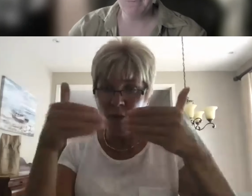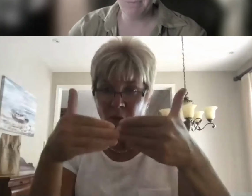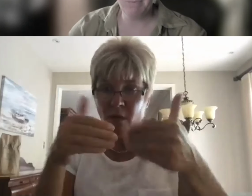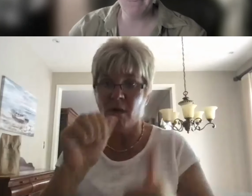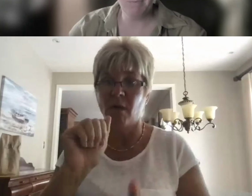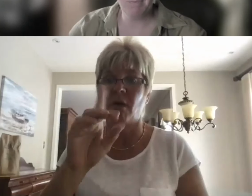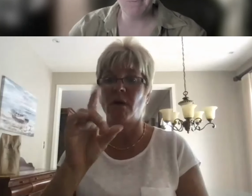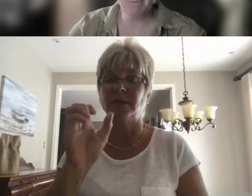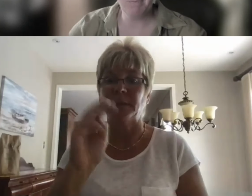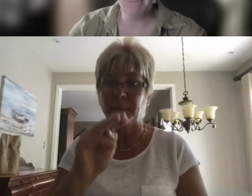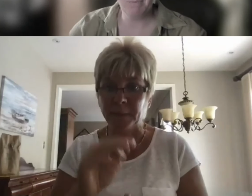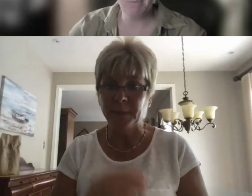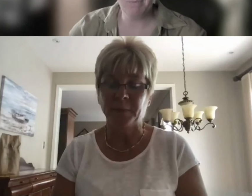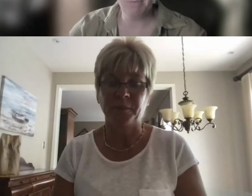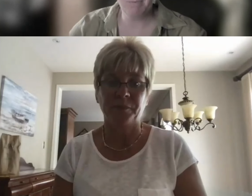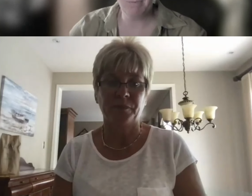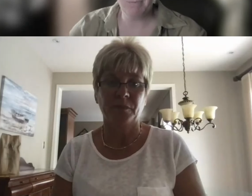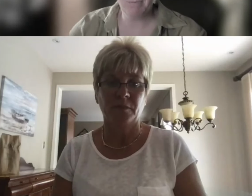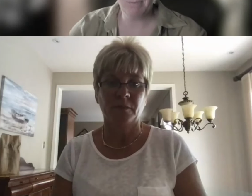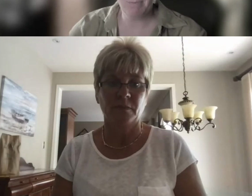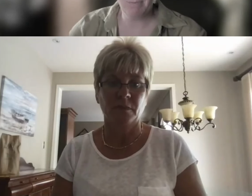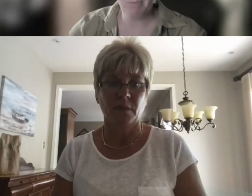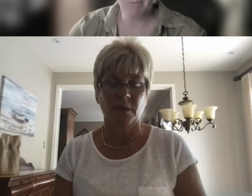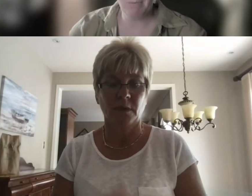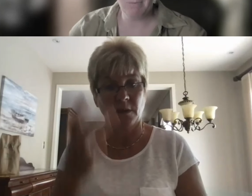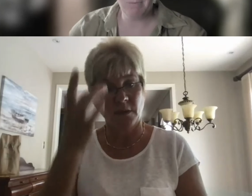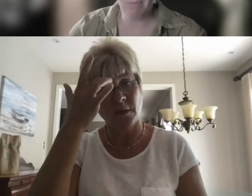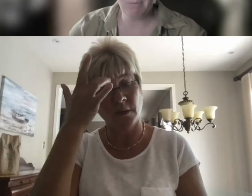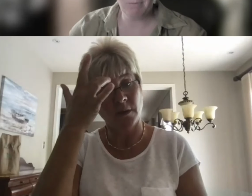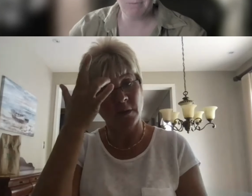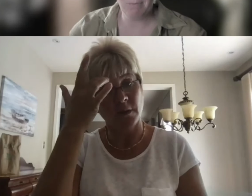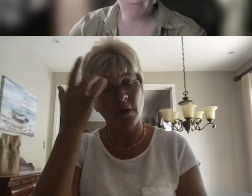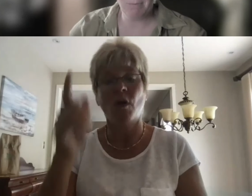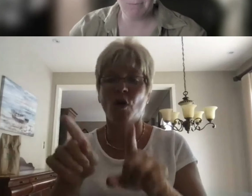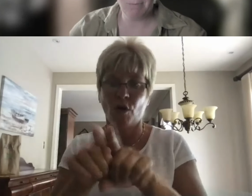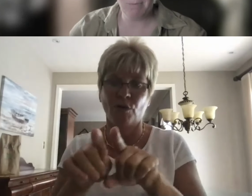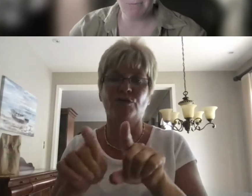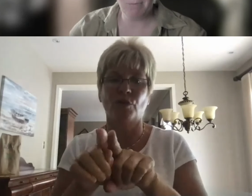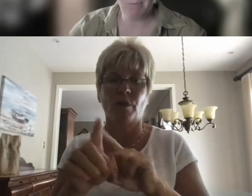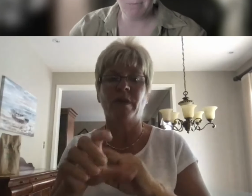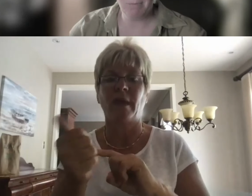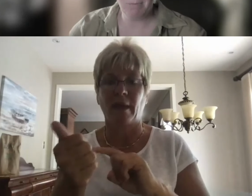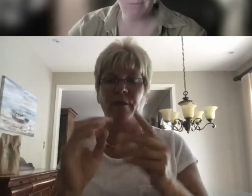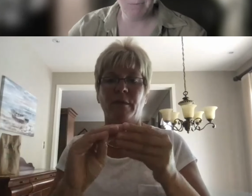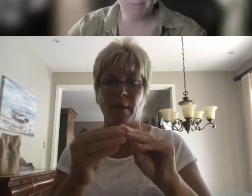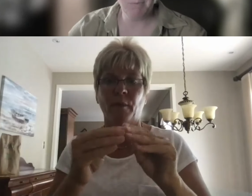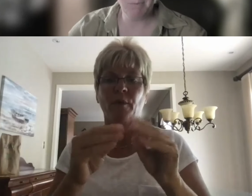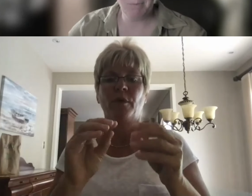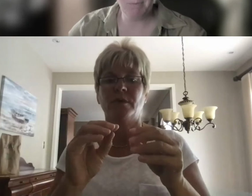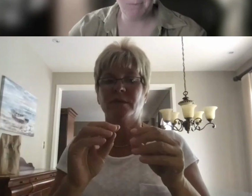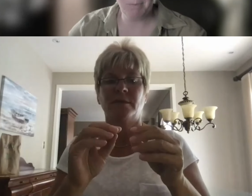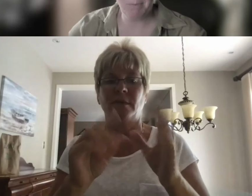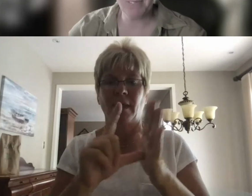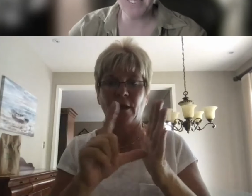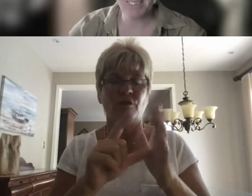We've seen some of the algorithmic hiring practices, the bias against a lot of people .